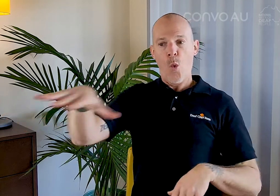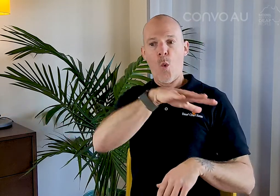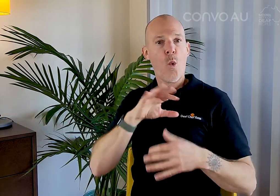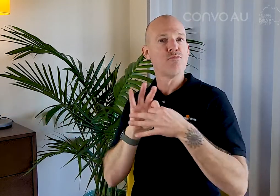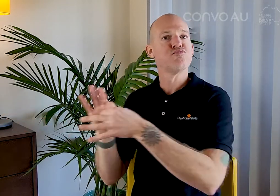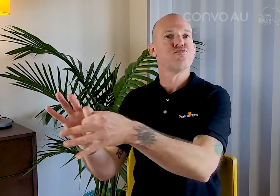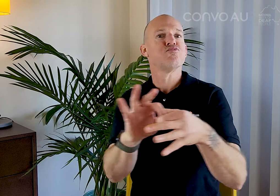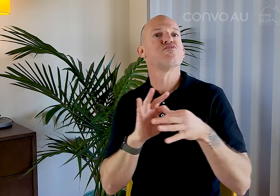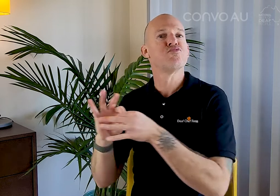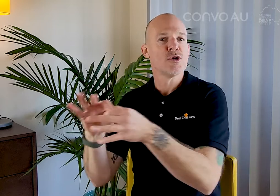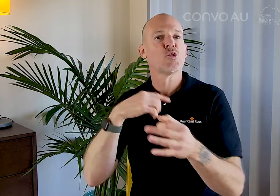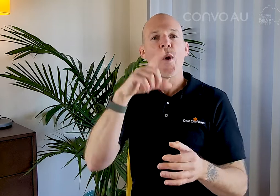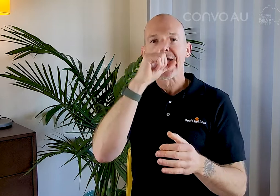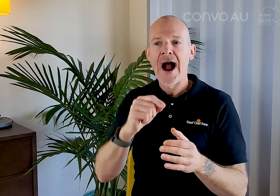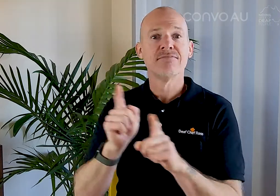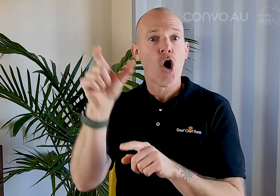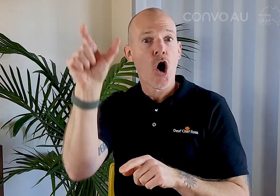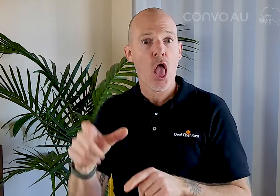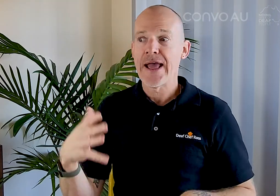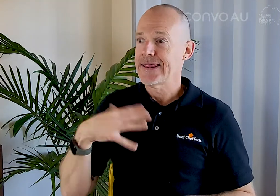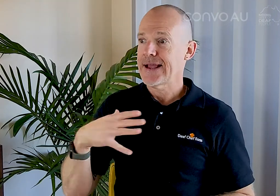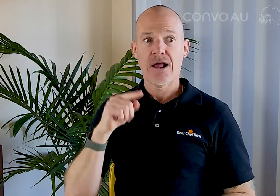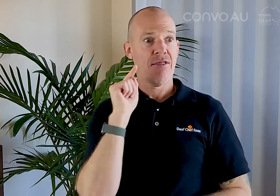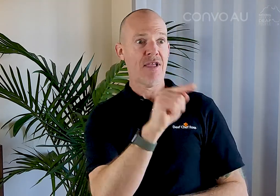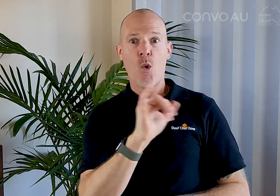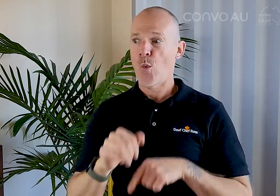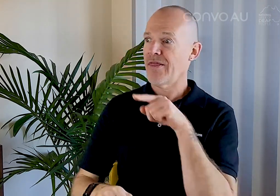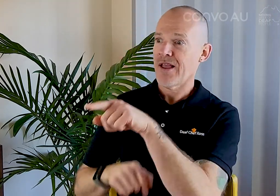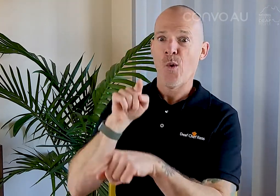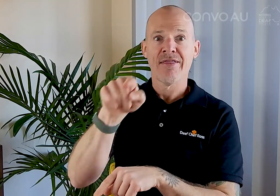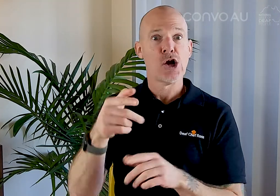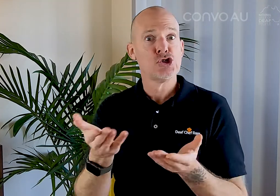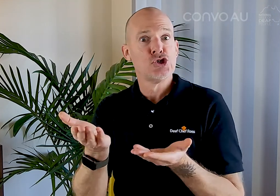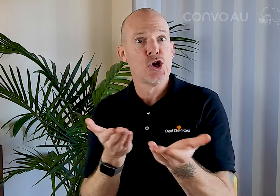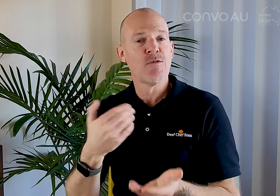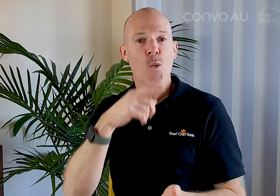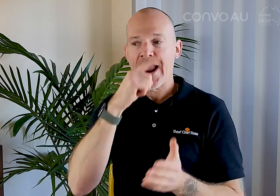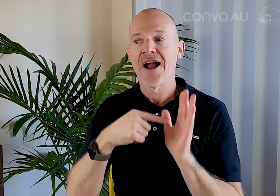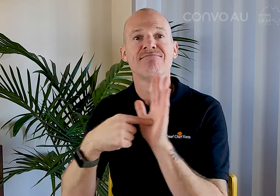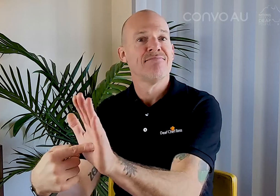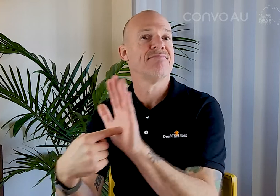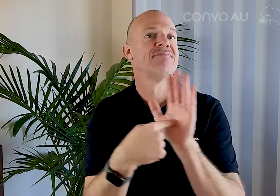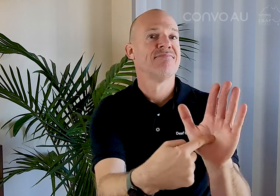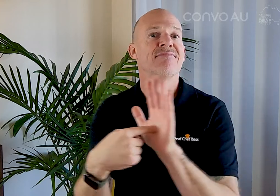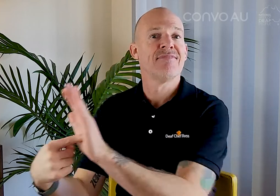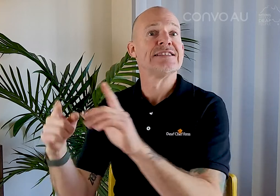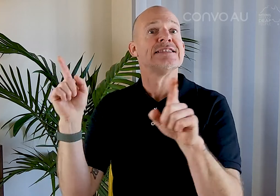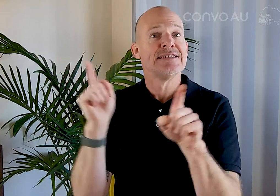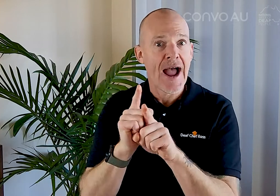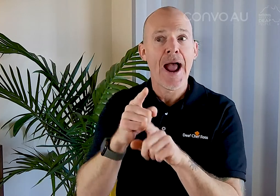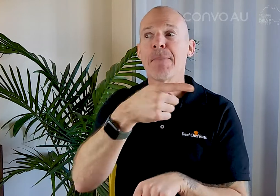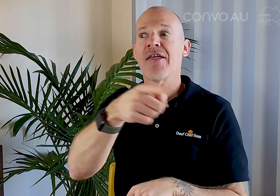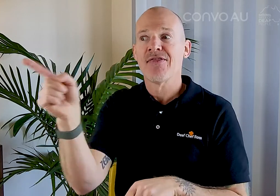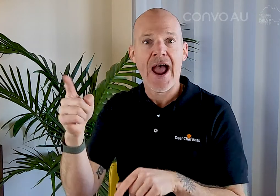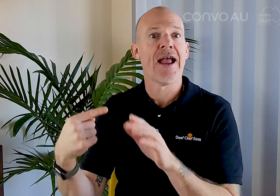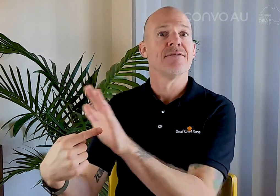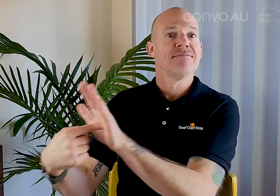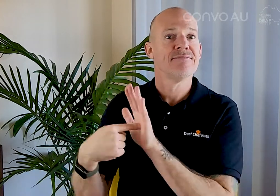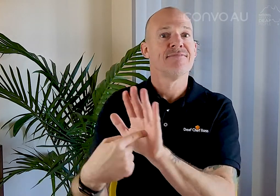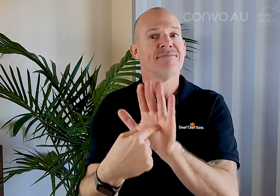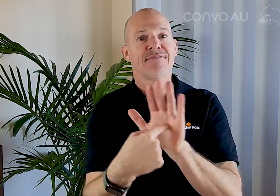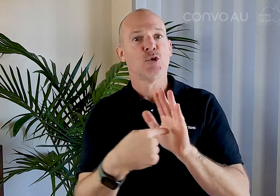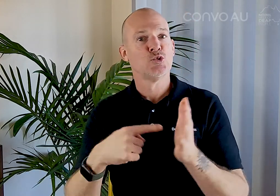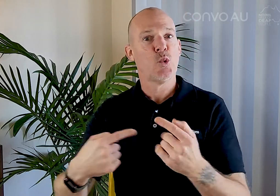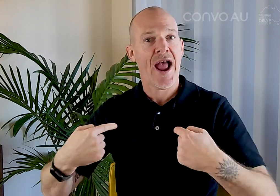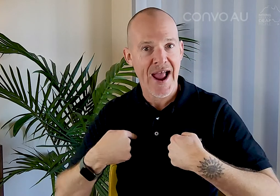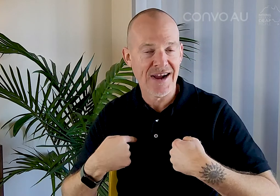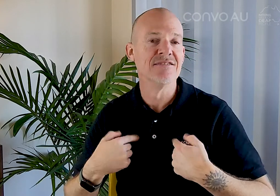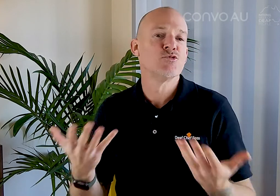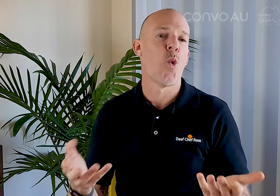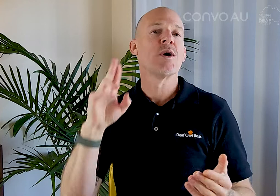We are able to support each other’s business by referring potential customers to other businesses within our network.